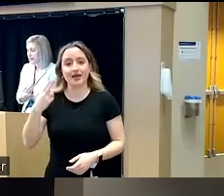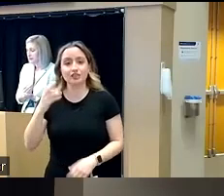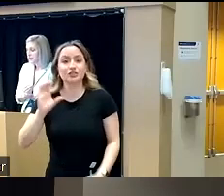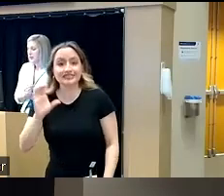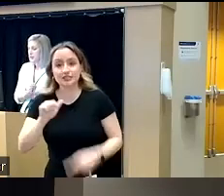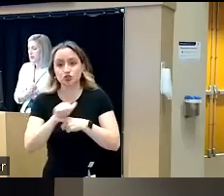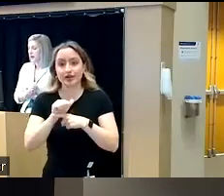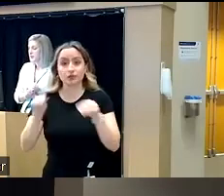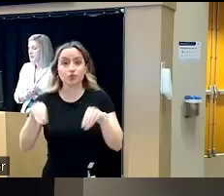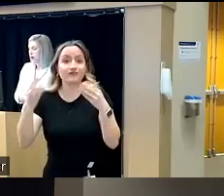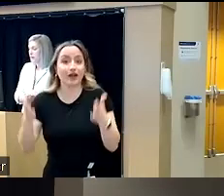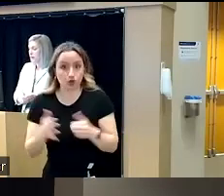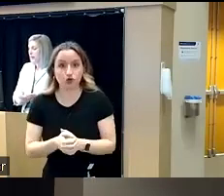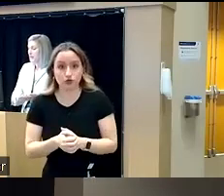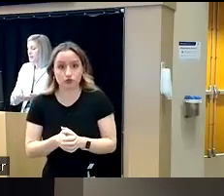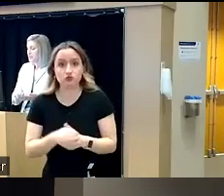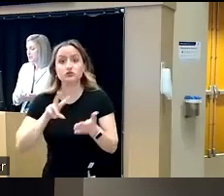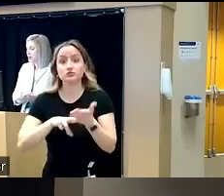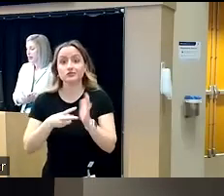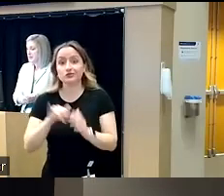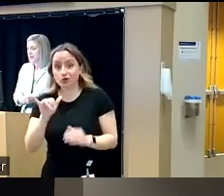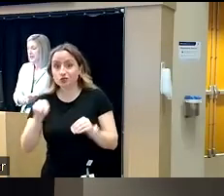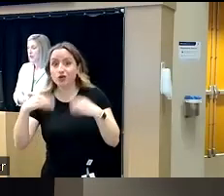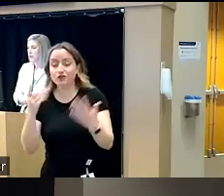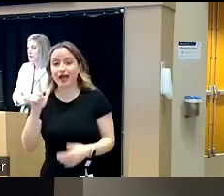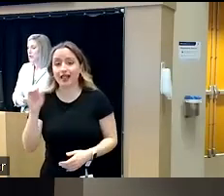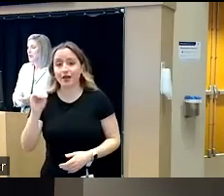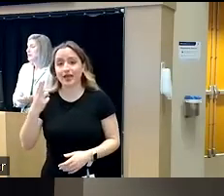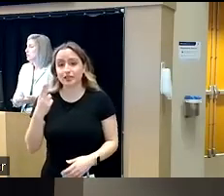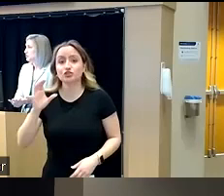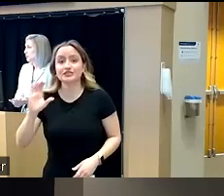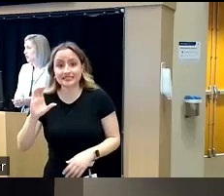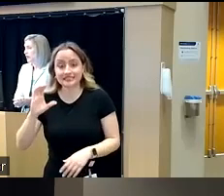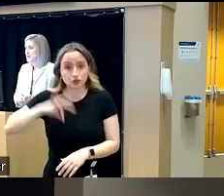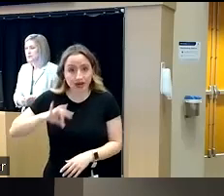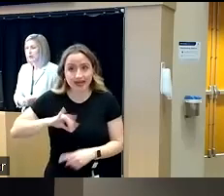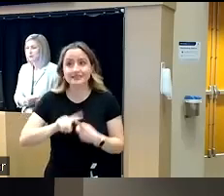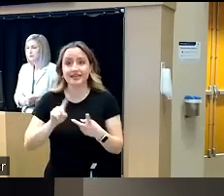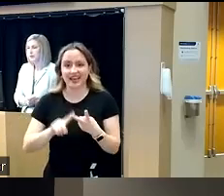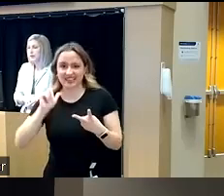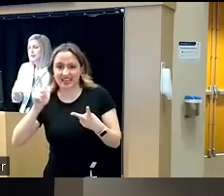provider so we are also offering lmhc credits and we will be working on social work credits as well